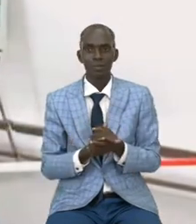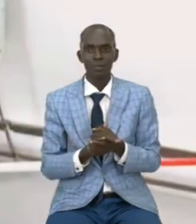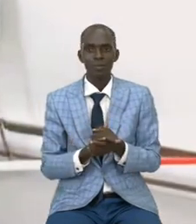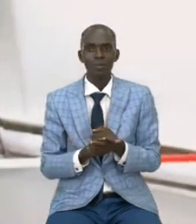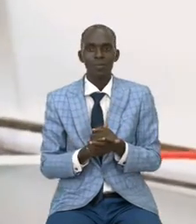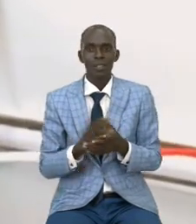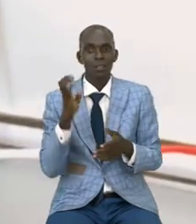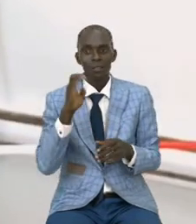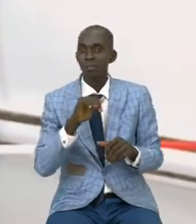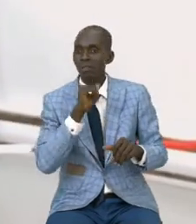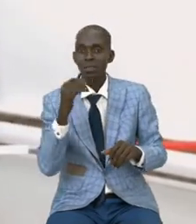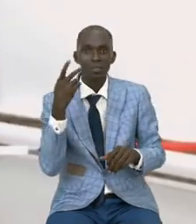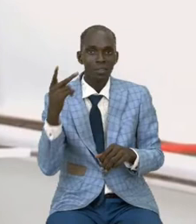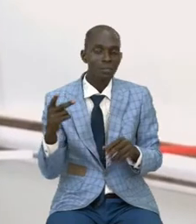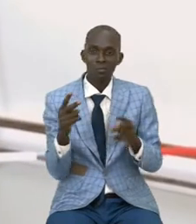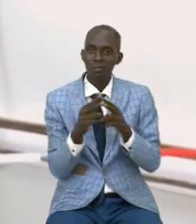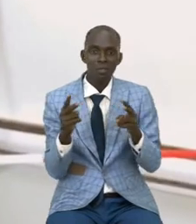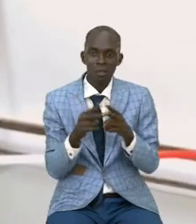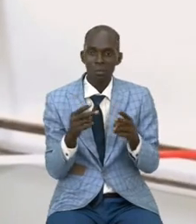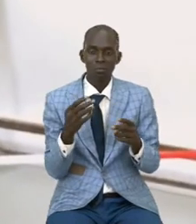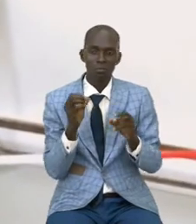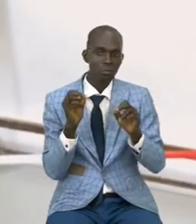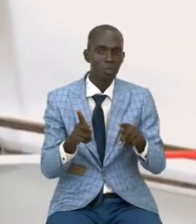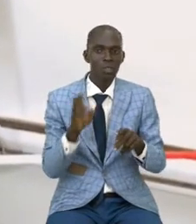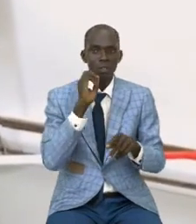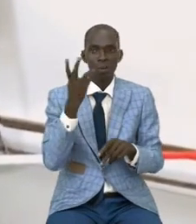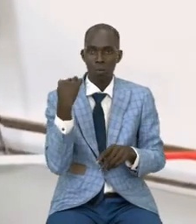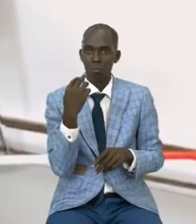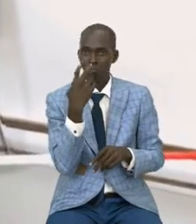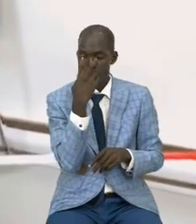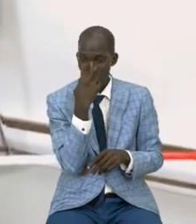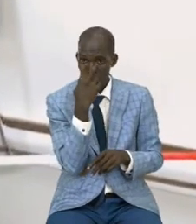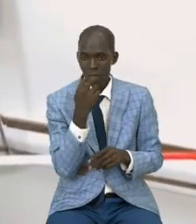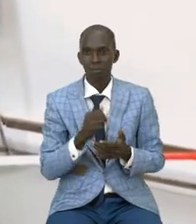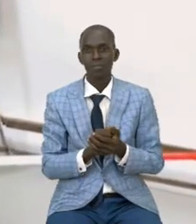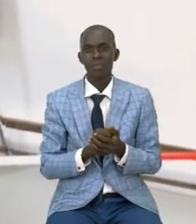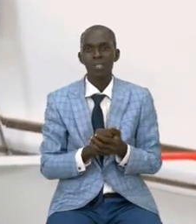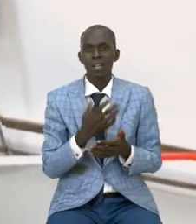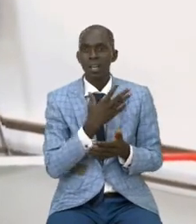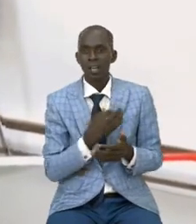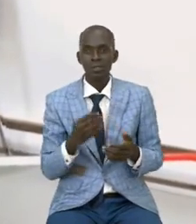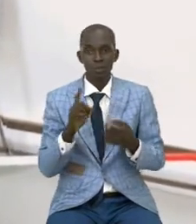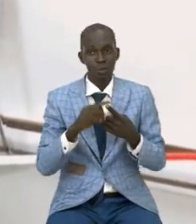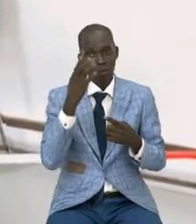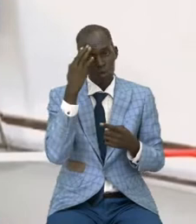he couldn't see very well he's three he was recording fine and to feel and to know what